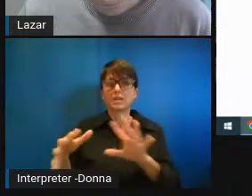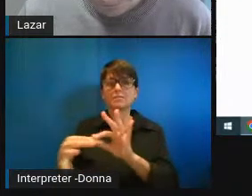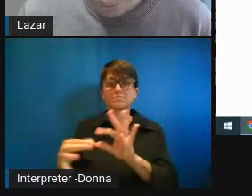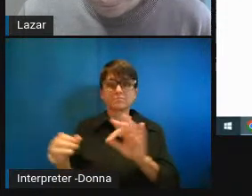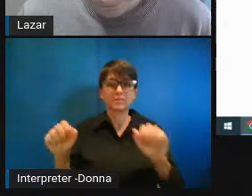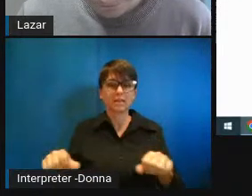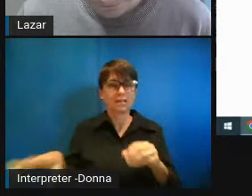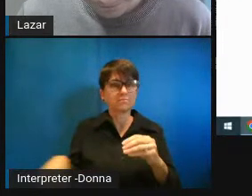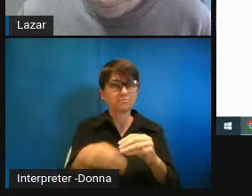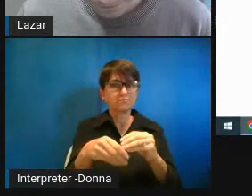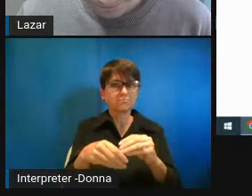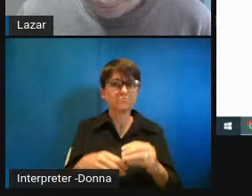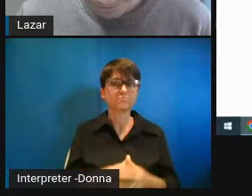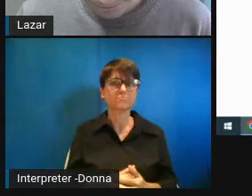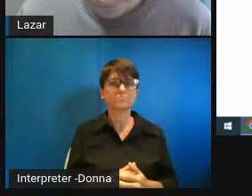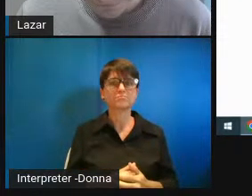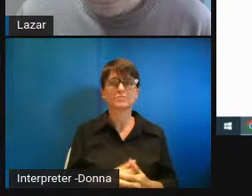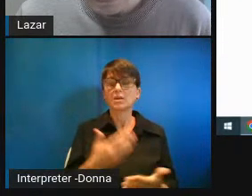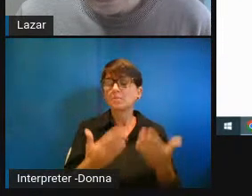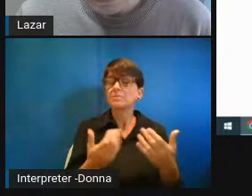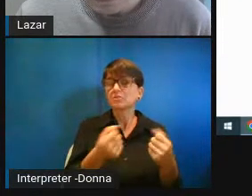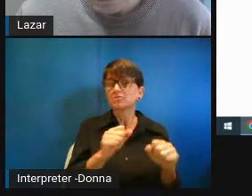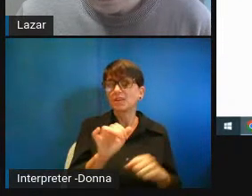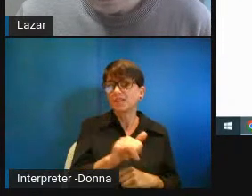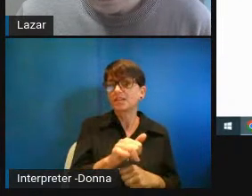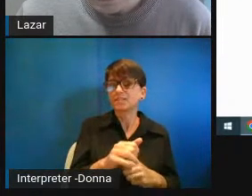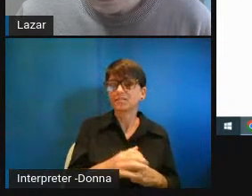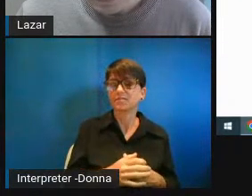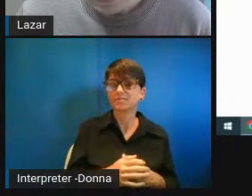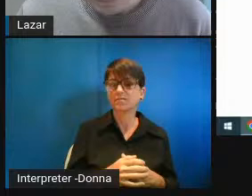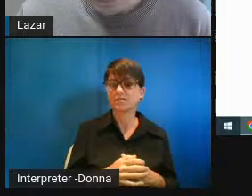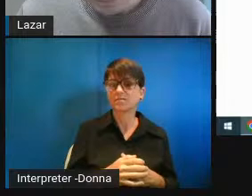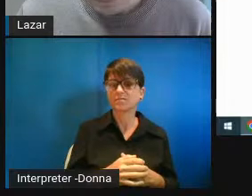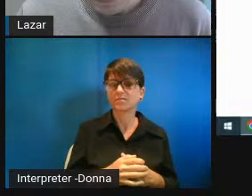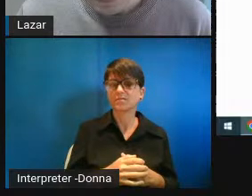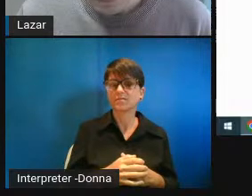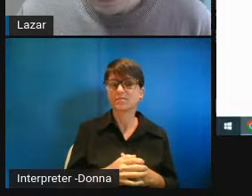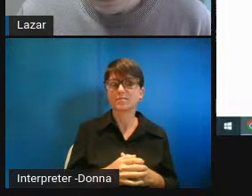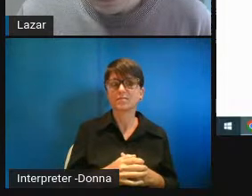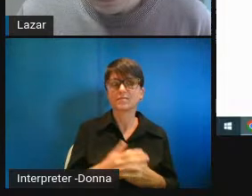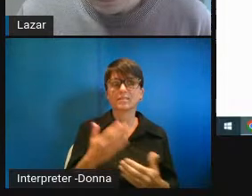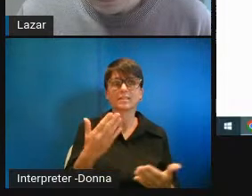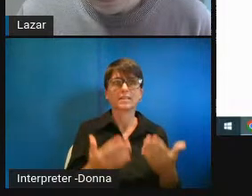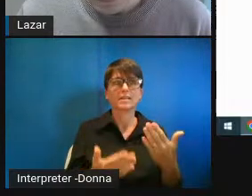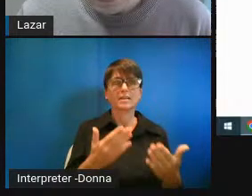Lazar Bulatovic: Maybe she can type or, in the chat and you can read it to both of us so that we can, at Picca Neri: Yes. Anne do you